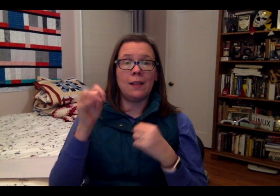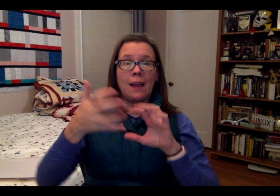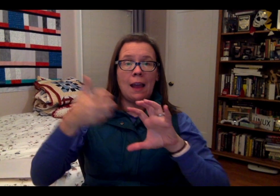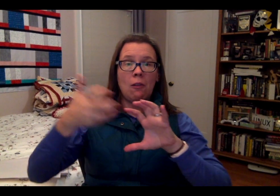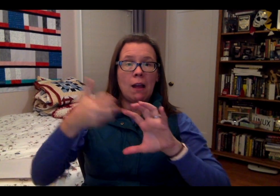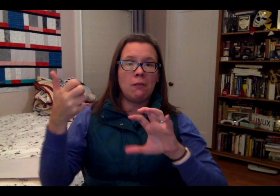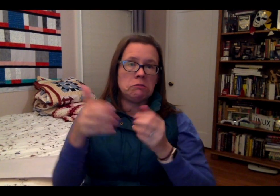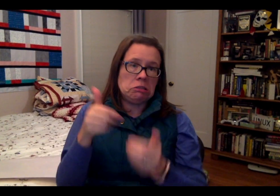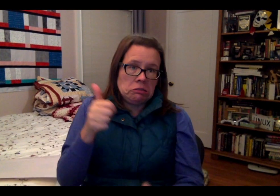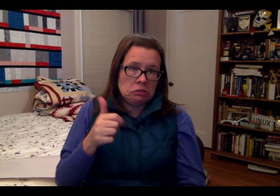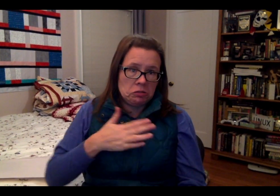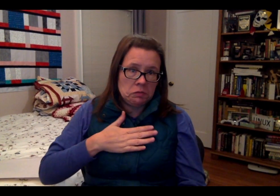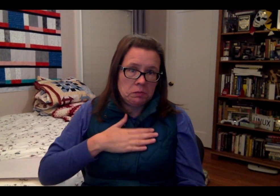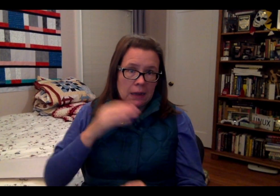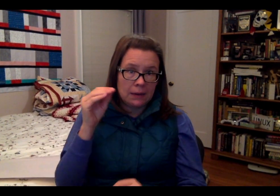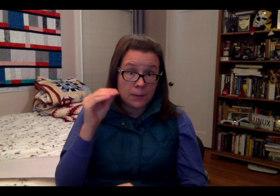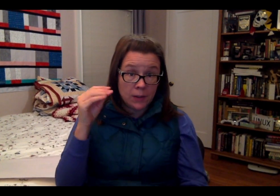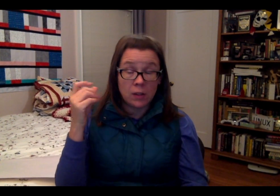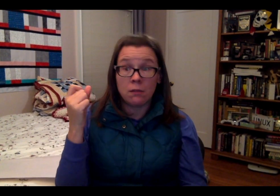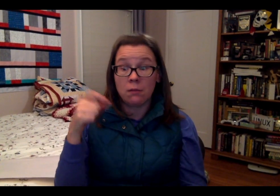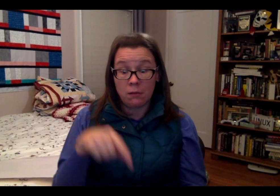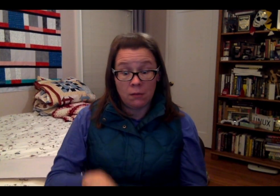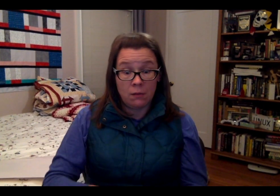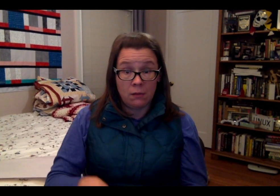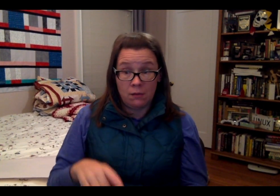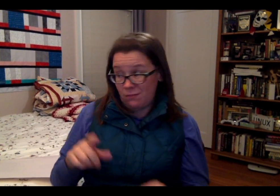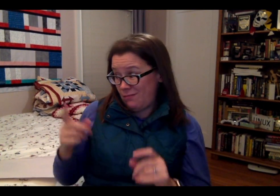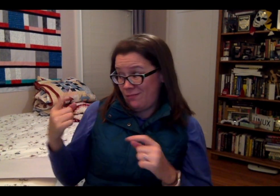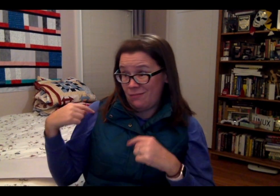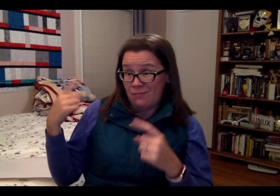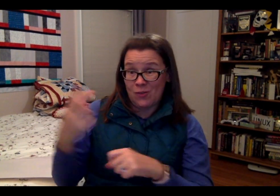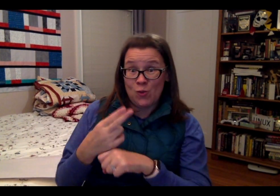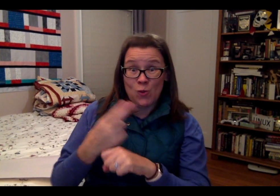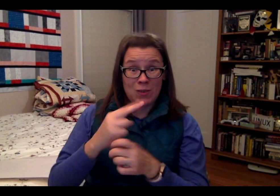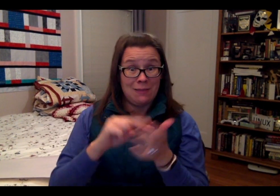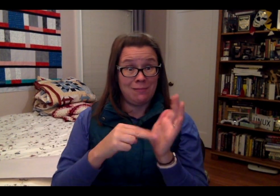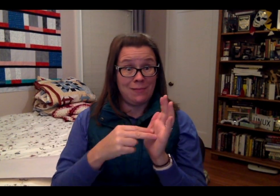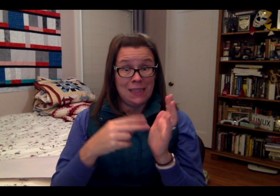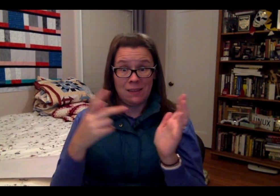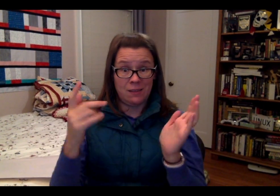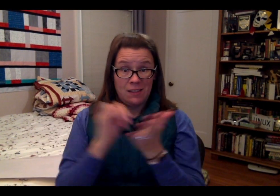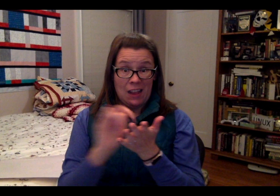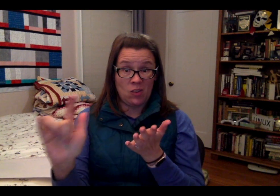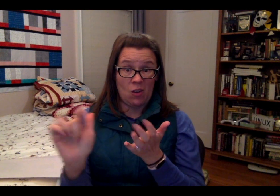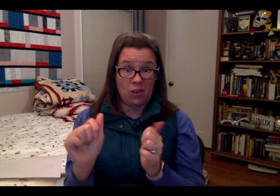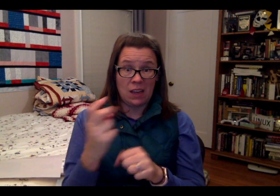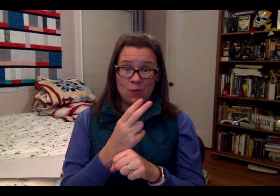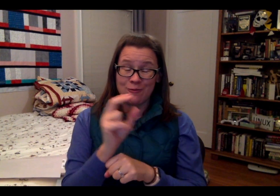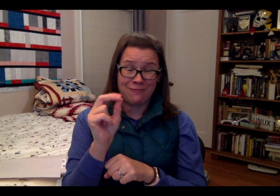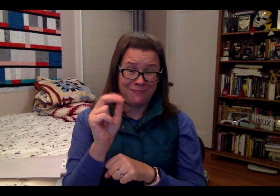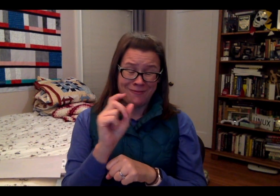I can see the fabric line and the printing lines. I also personally think it's a little easier to remove the paper.